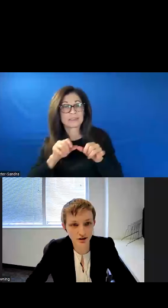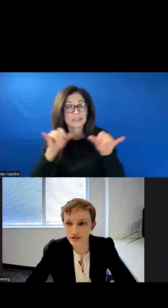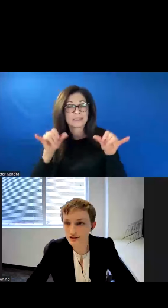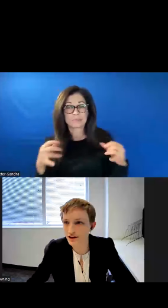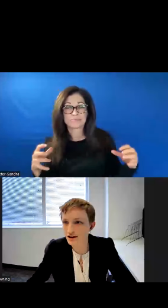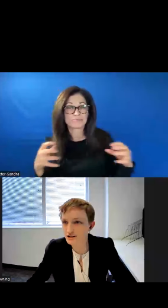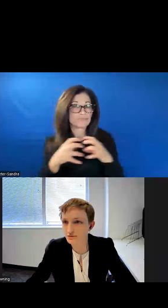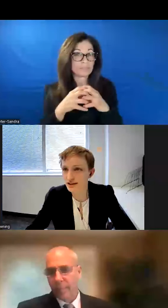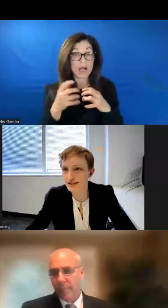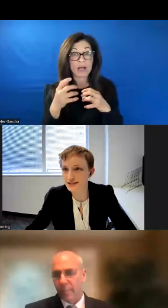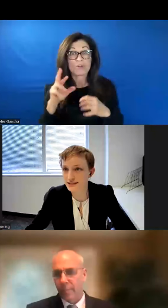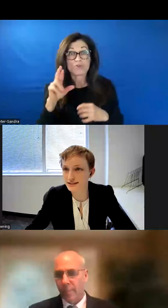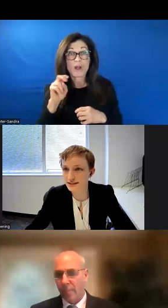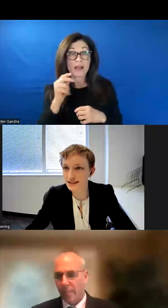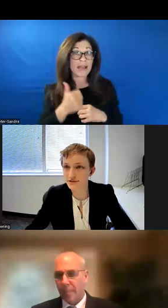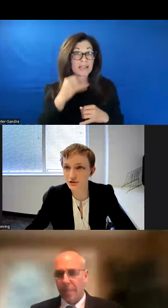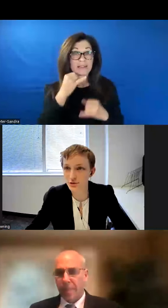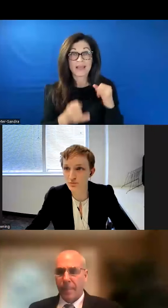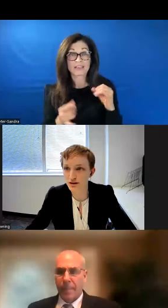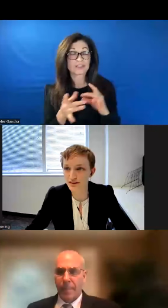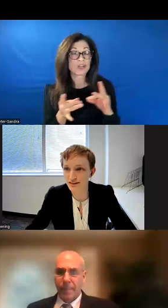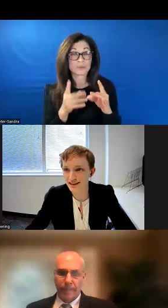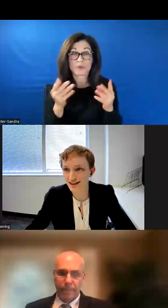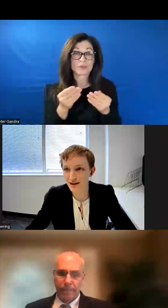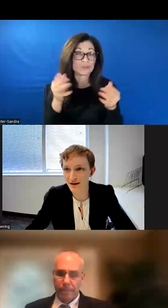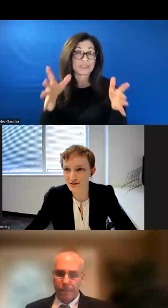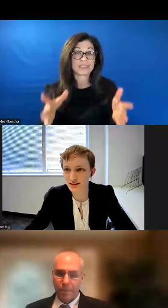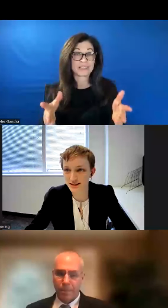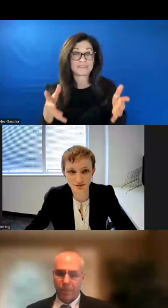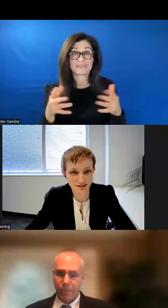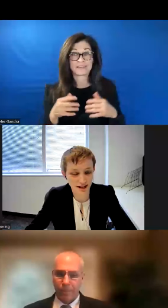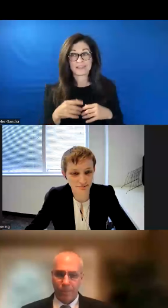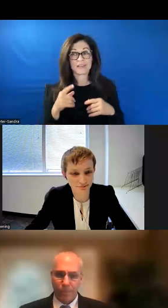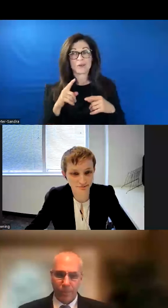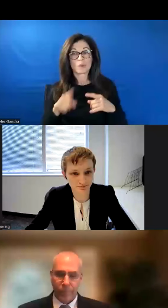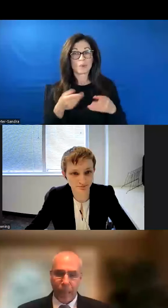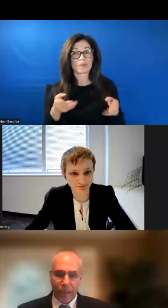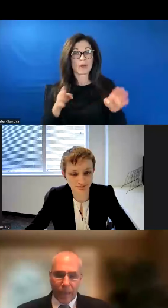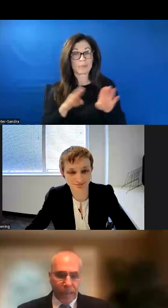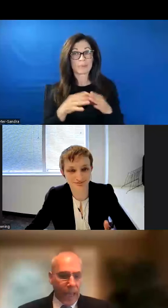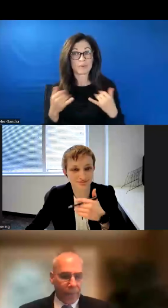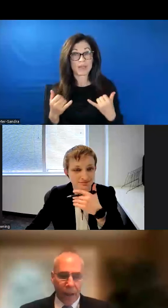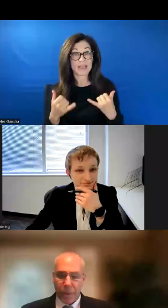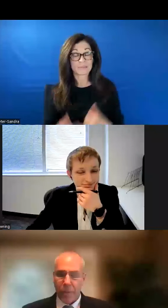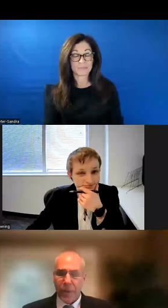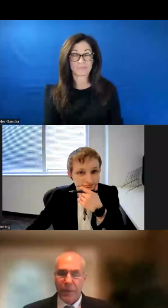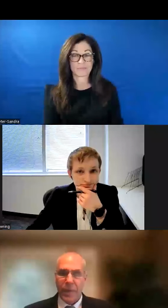ANY THOUGHTS YOU WANT TO LEAVE THE GROUP WITH AS WE CONCLUDE TODAY? >>: YEAH, THE BIGGEST